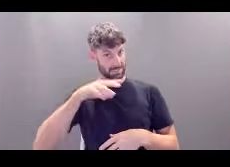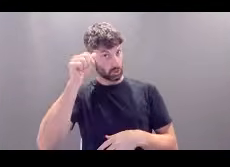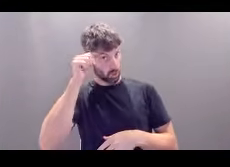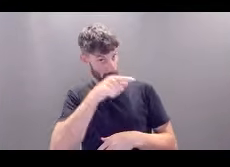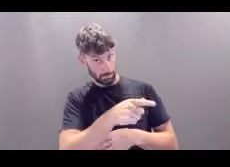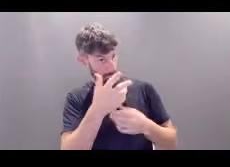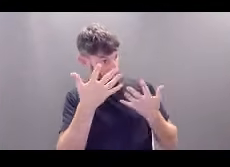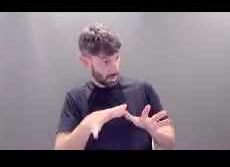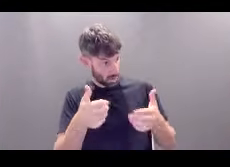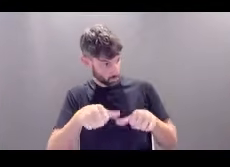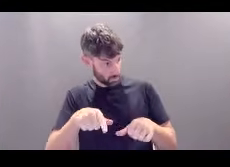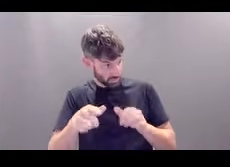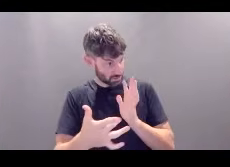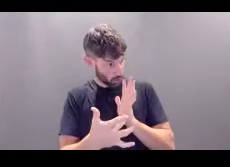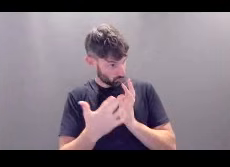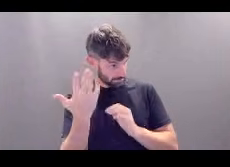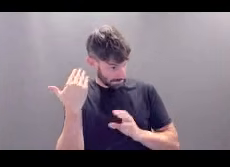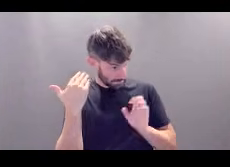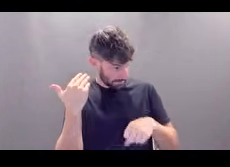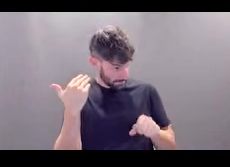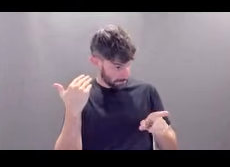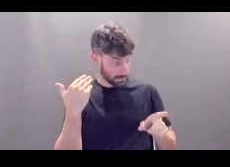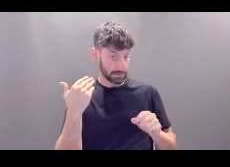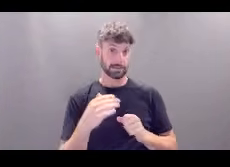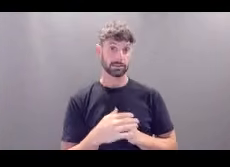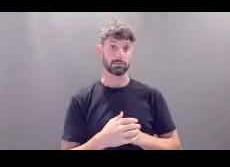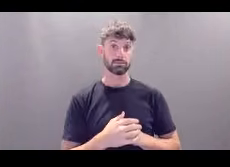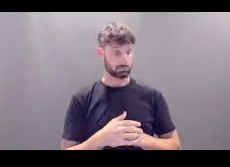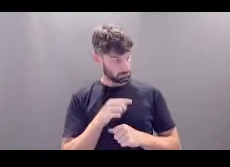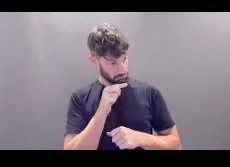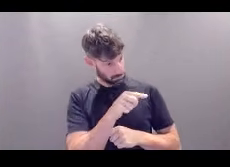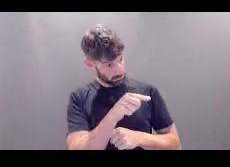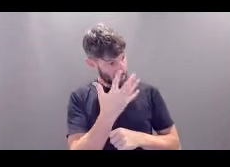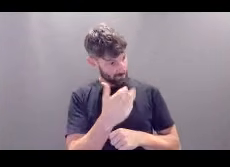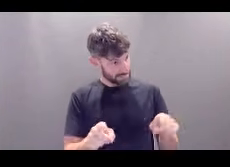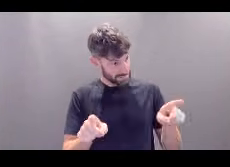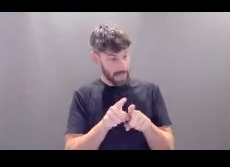the AT recently, the participant has the same support needs